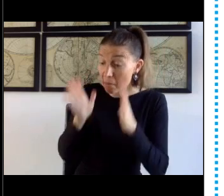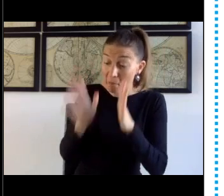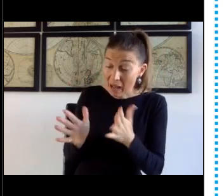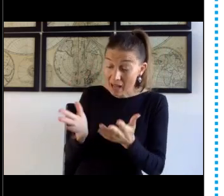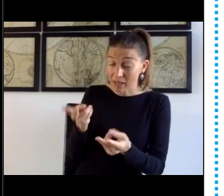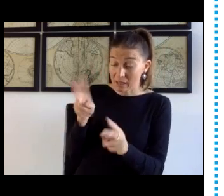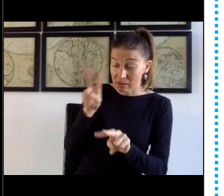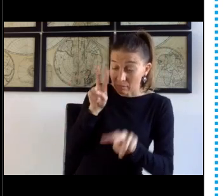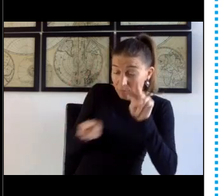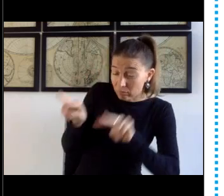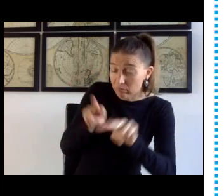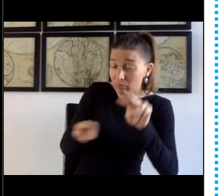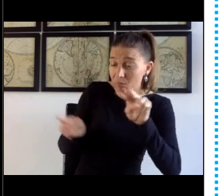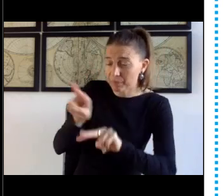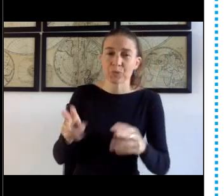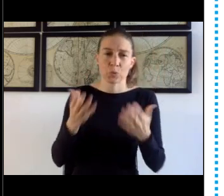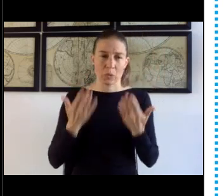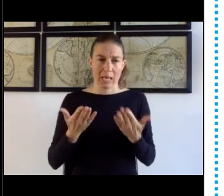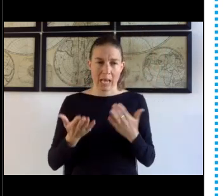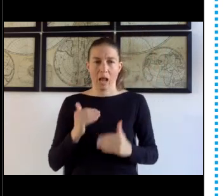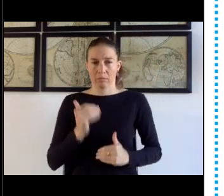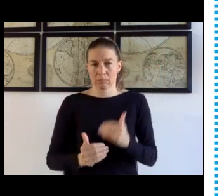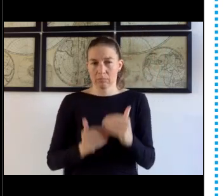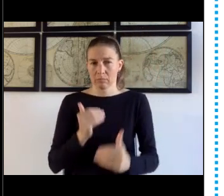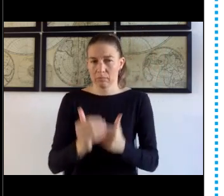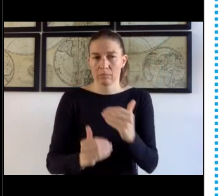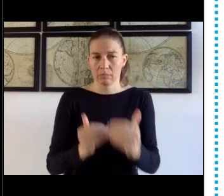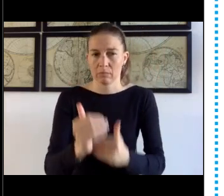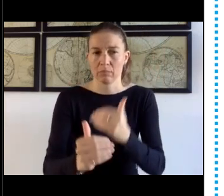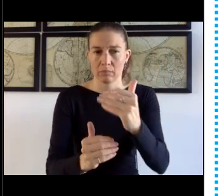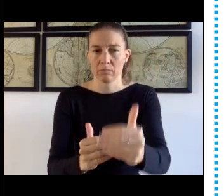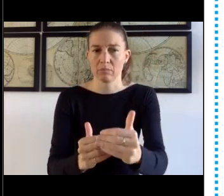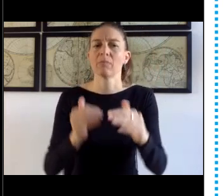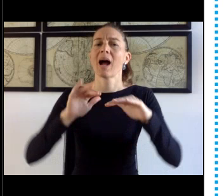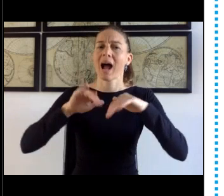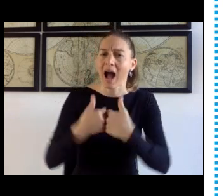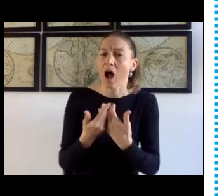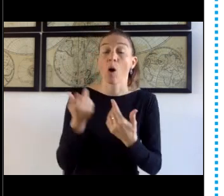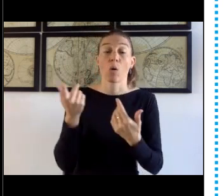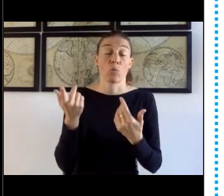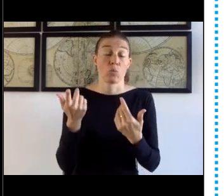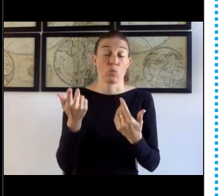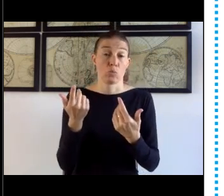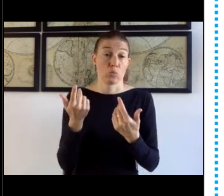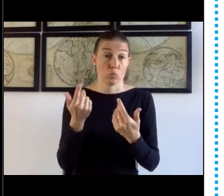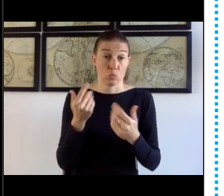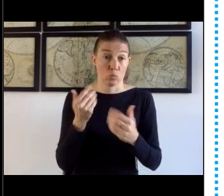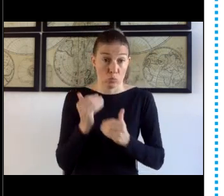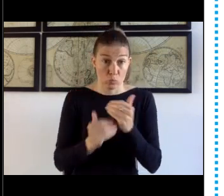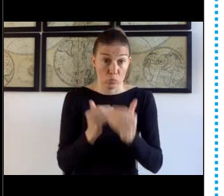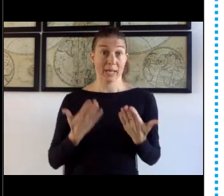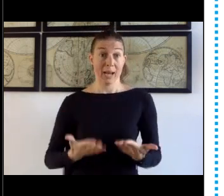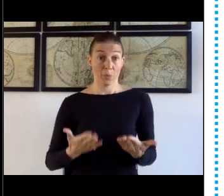So this looks into how effectively the current regulation is working, whether it's responding to all the challenges,